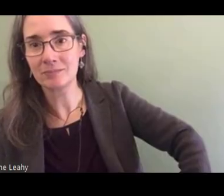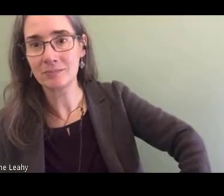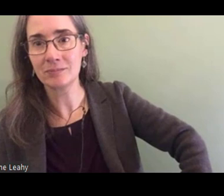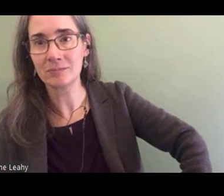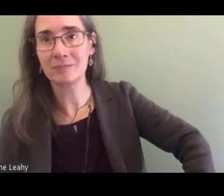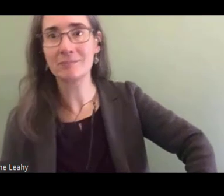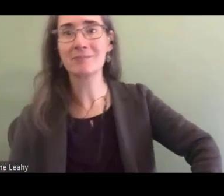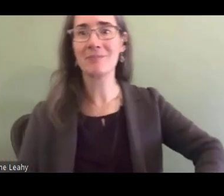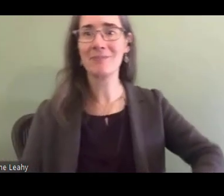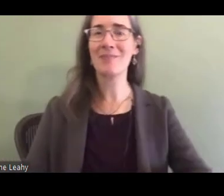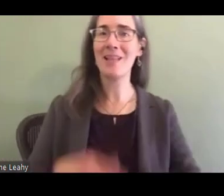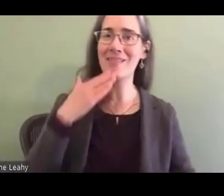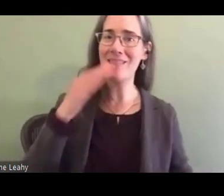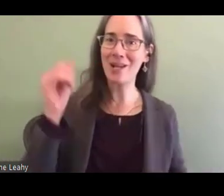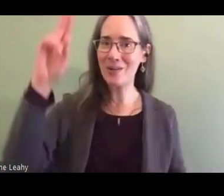Peter Blanck, BBI-Syracuse University: Thank you Howard.